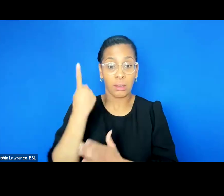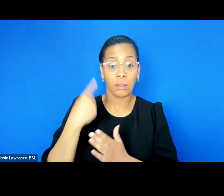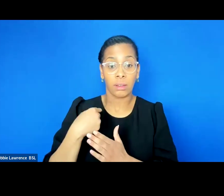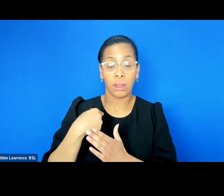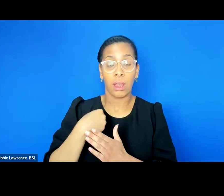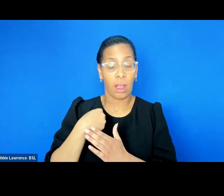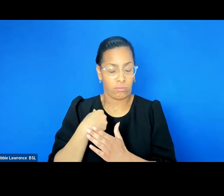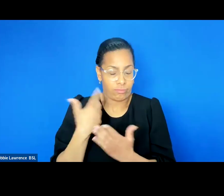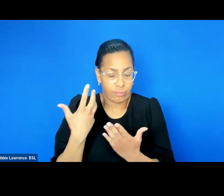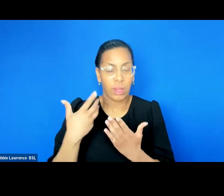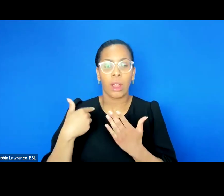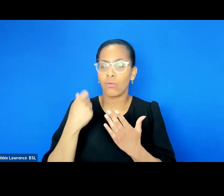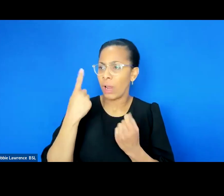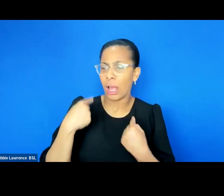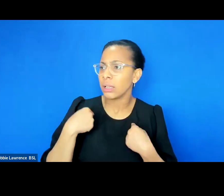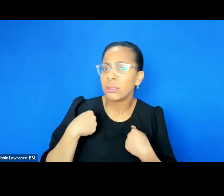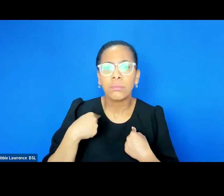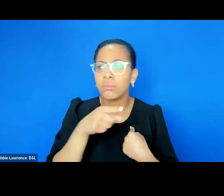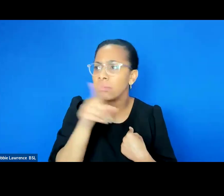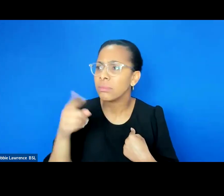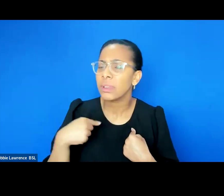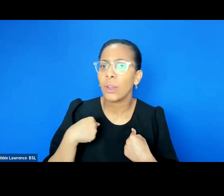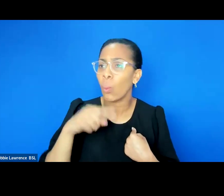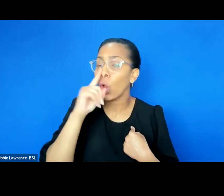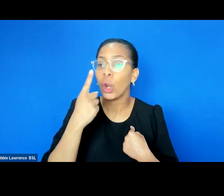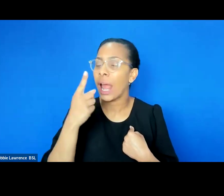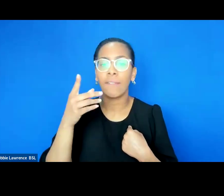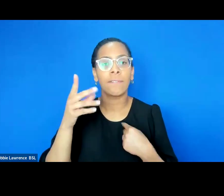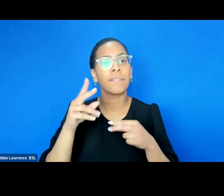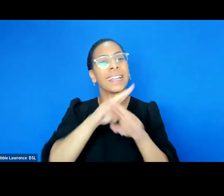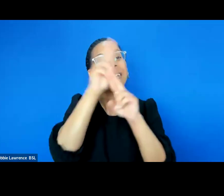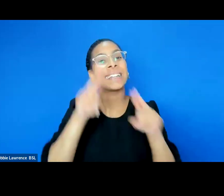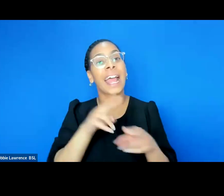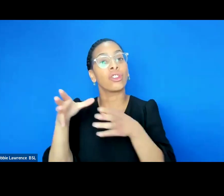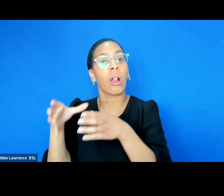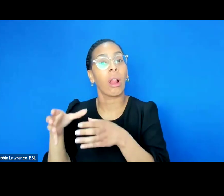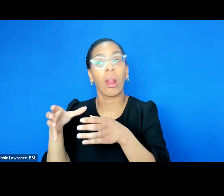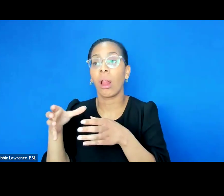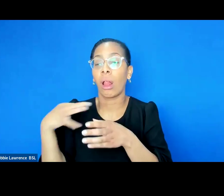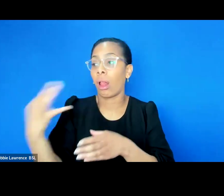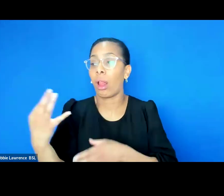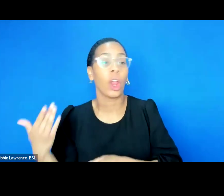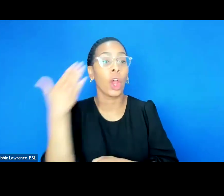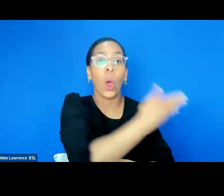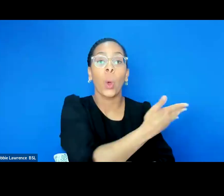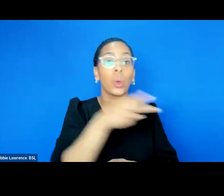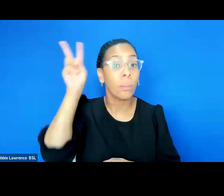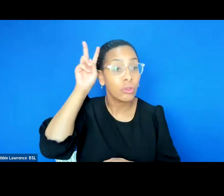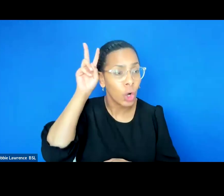international delegation to Peru. And so I realized that, oh, well I've just made a phone call to a friend who had a travel